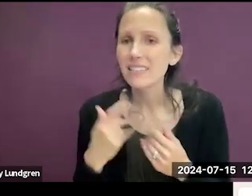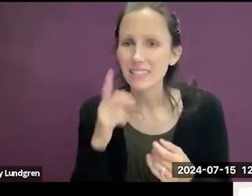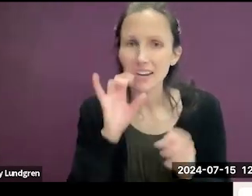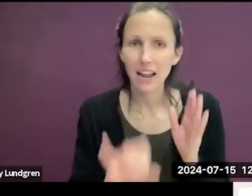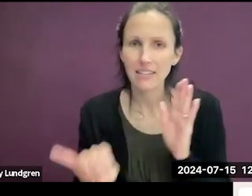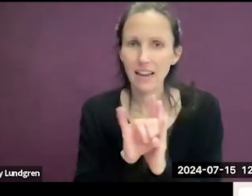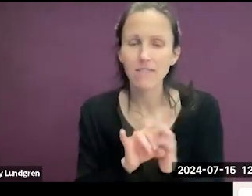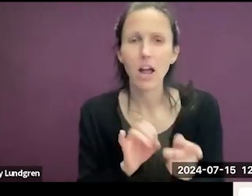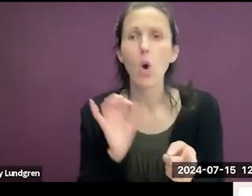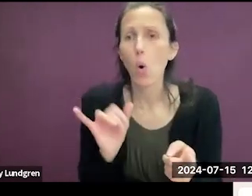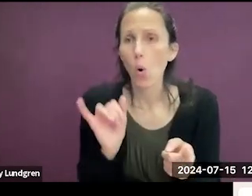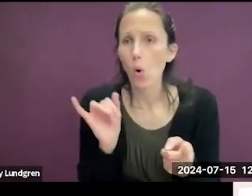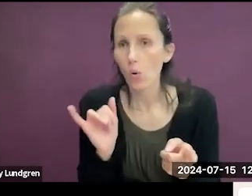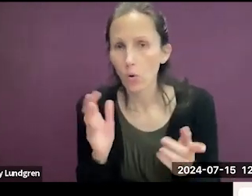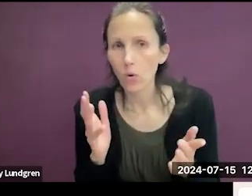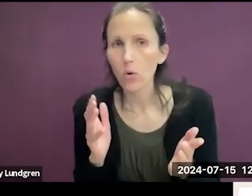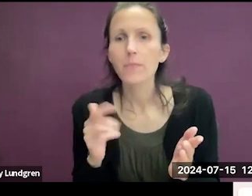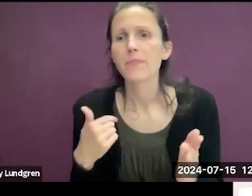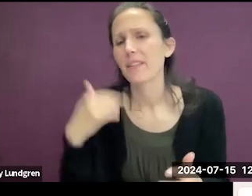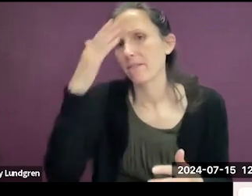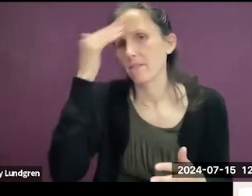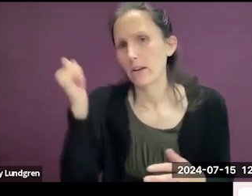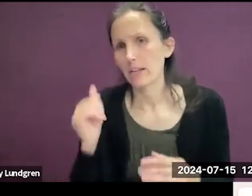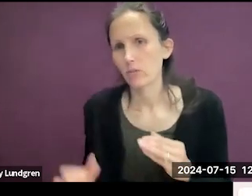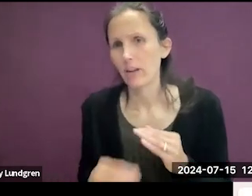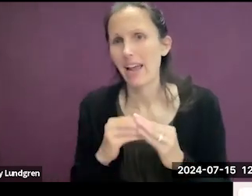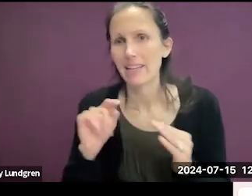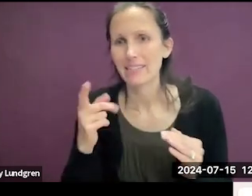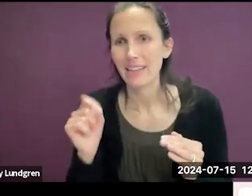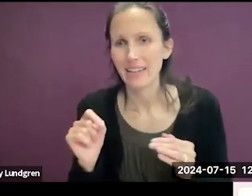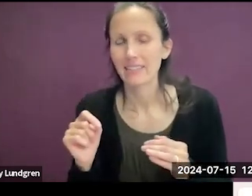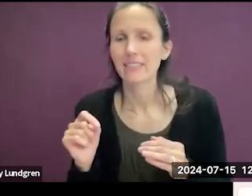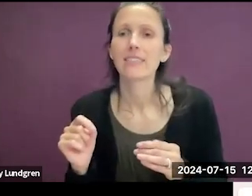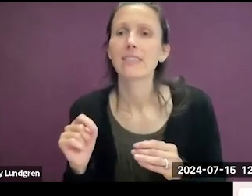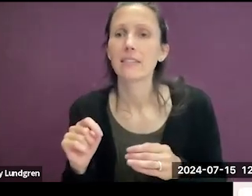if you've made that mistake and forgot to input some text descriptors for your color.